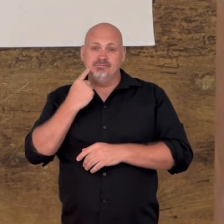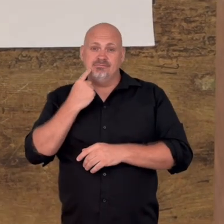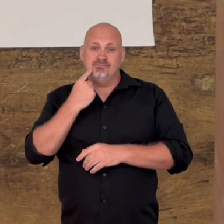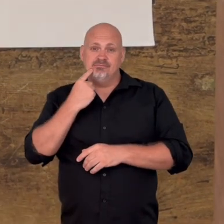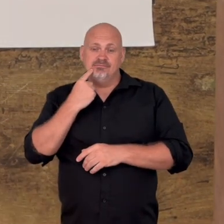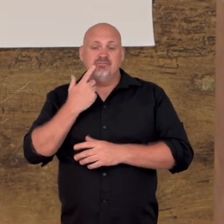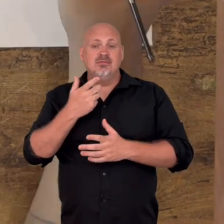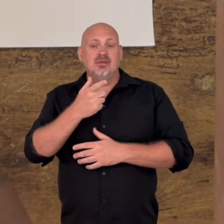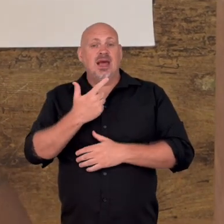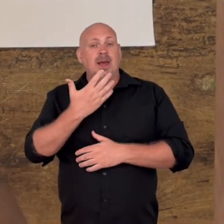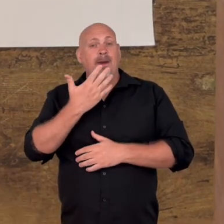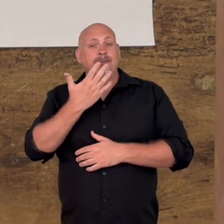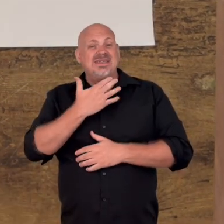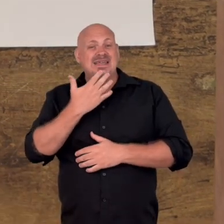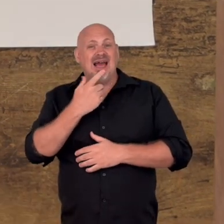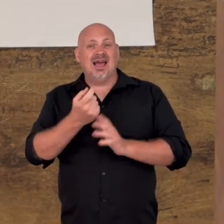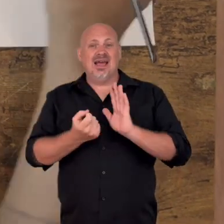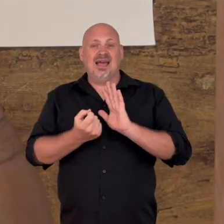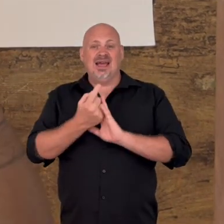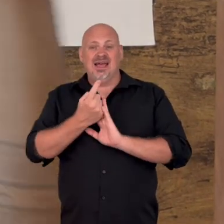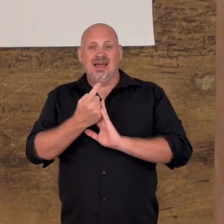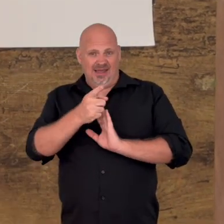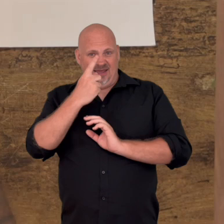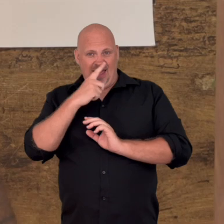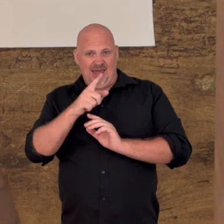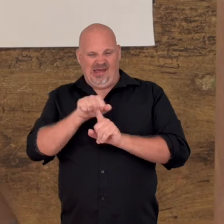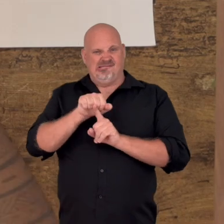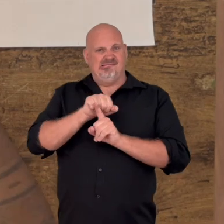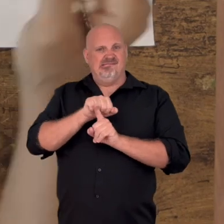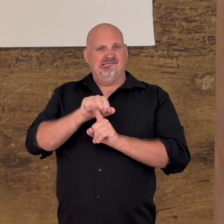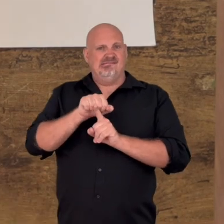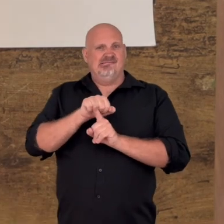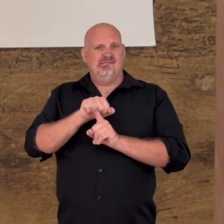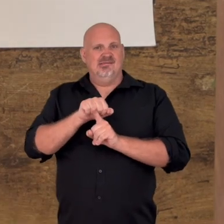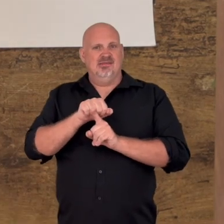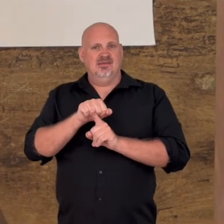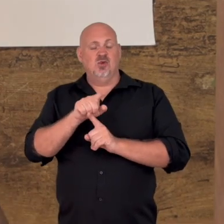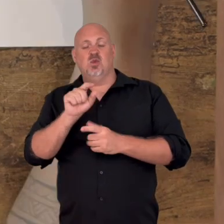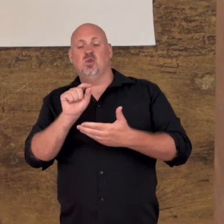you can if you make a mistake you know you can fix the mistake